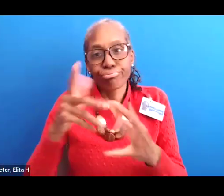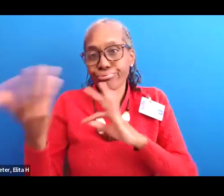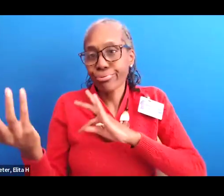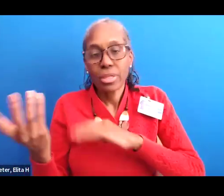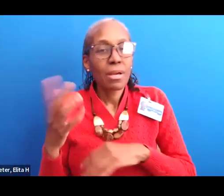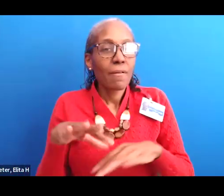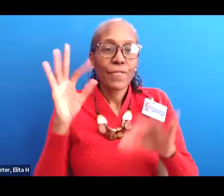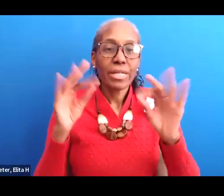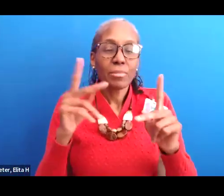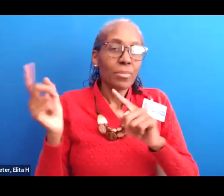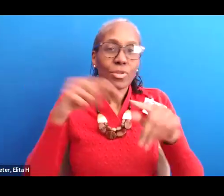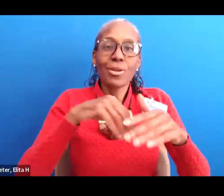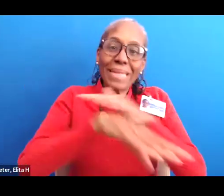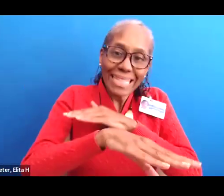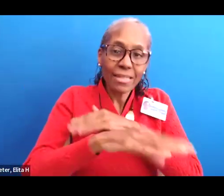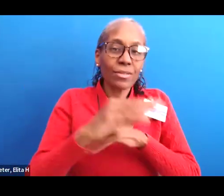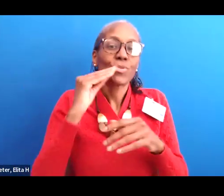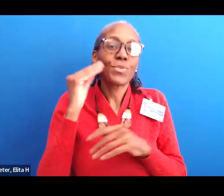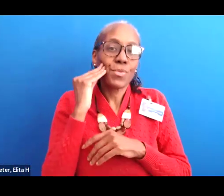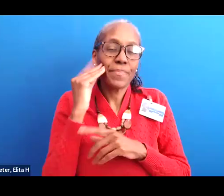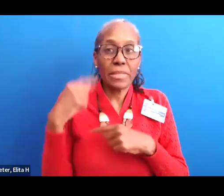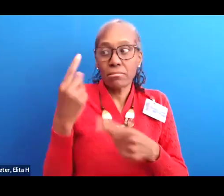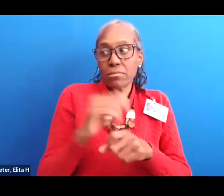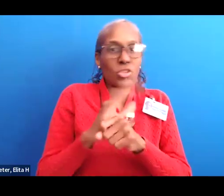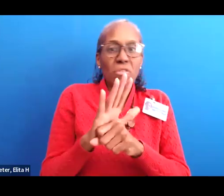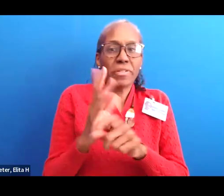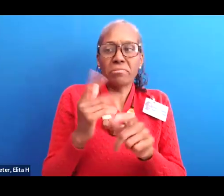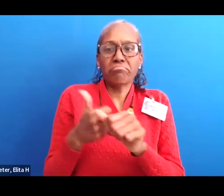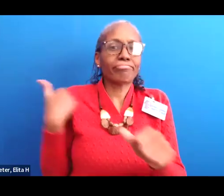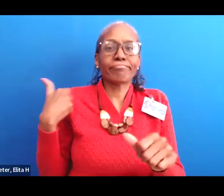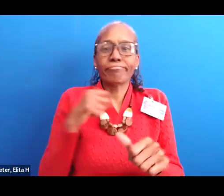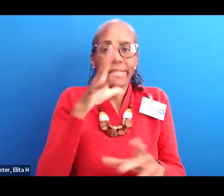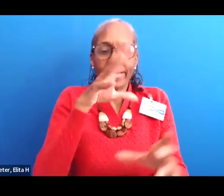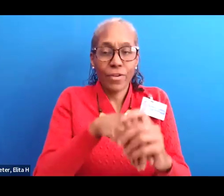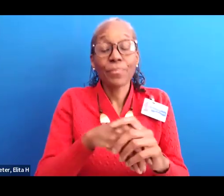people to come into homes to help. But you need to get on that right away. Call the agency.